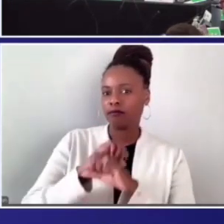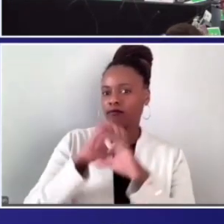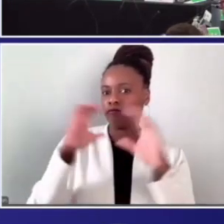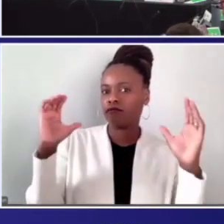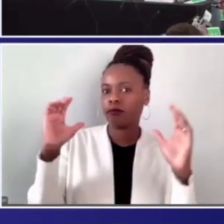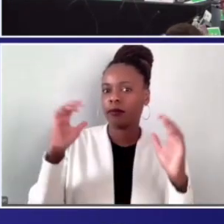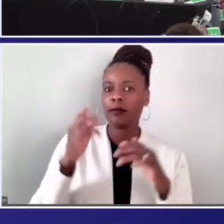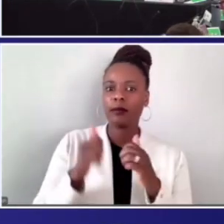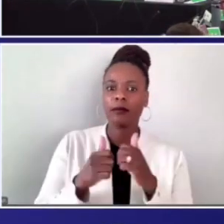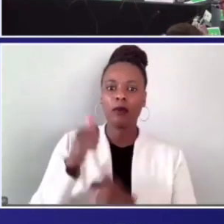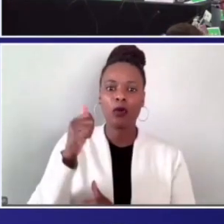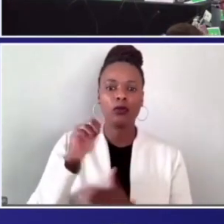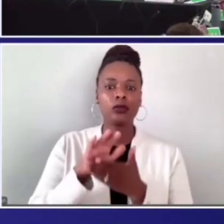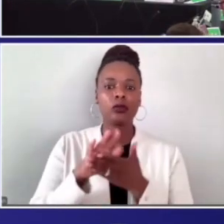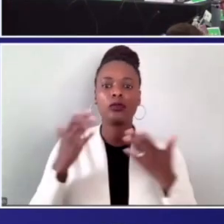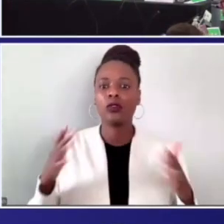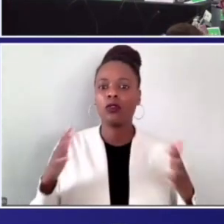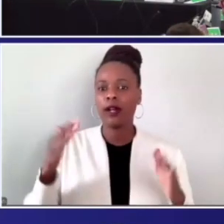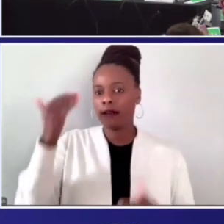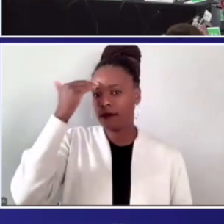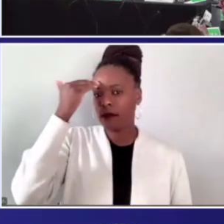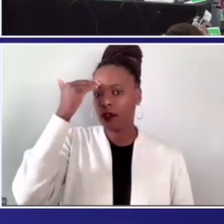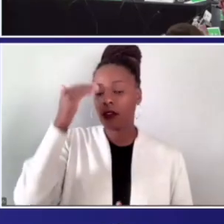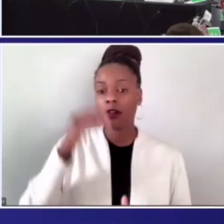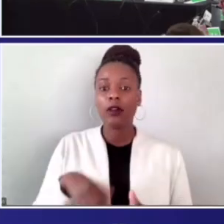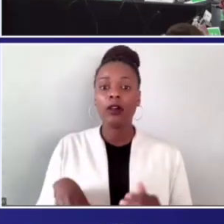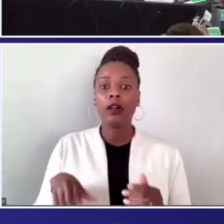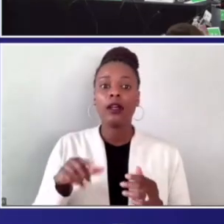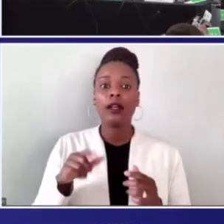It deals with voluntary and involuntary.